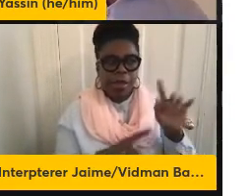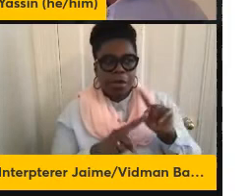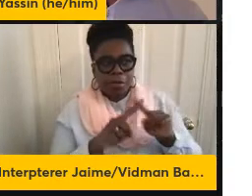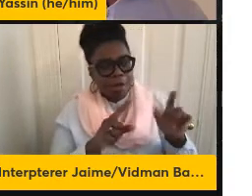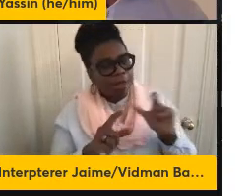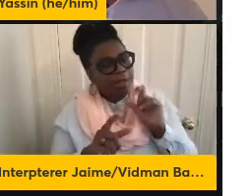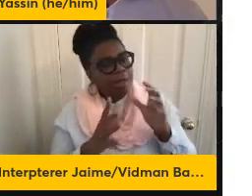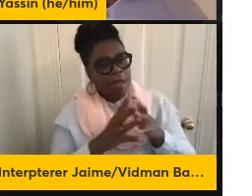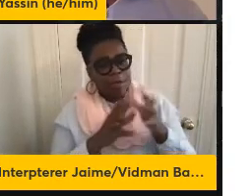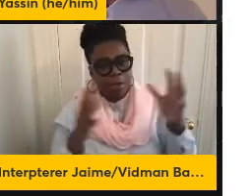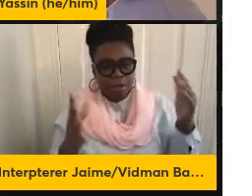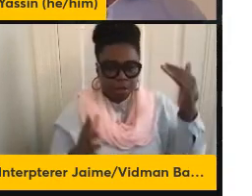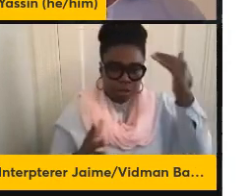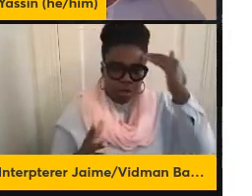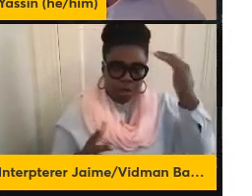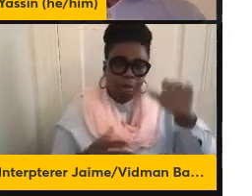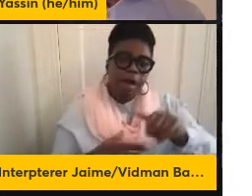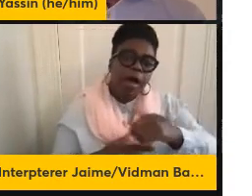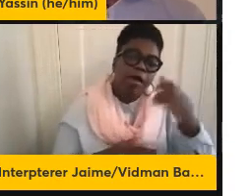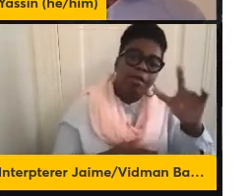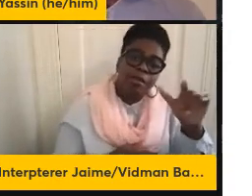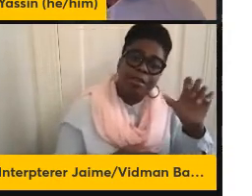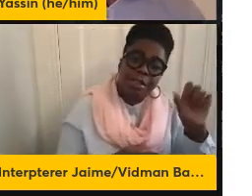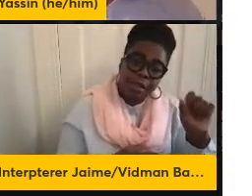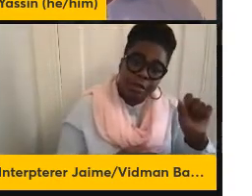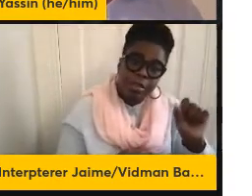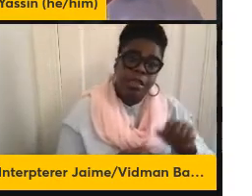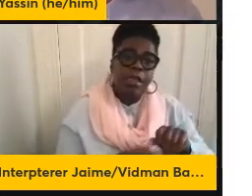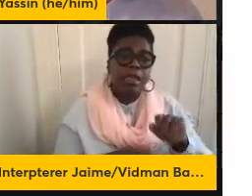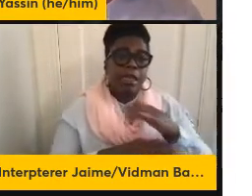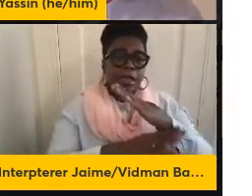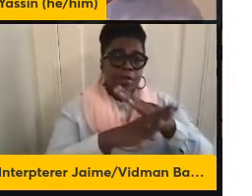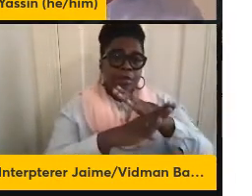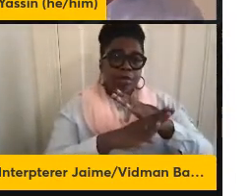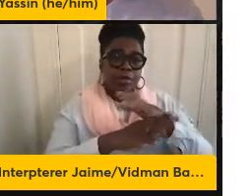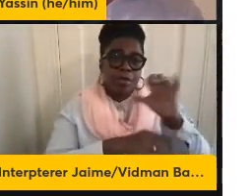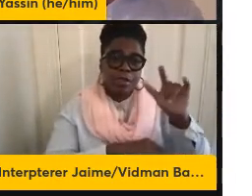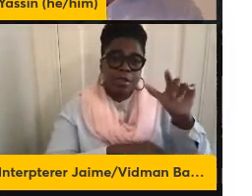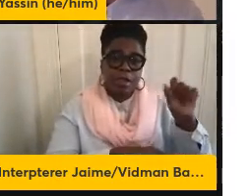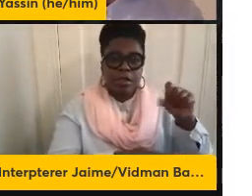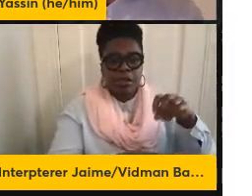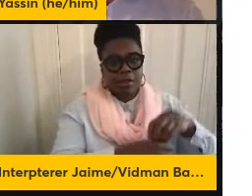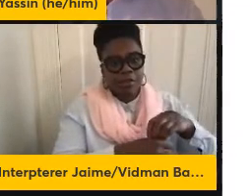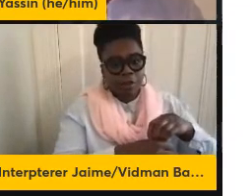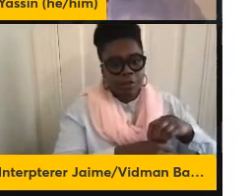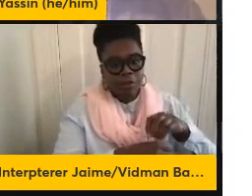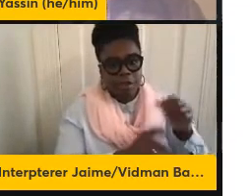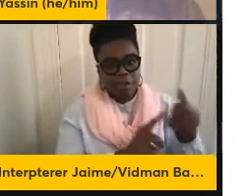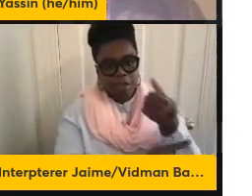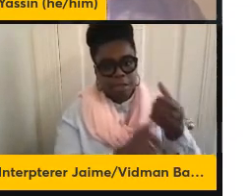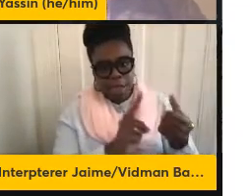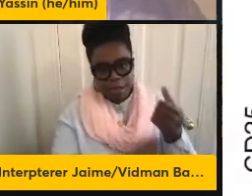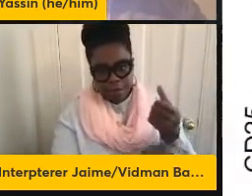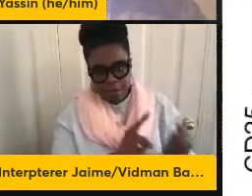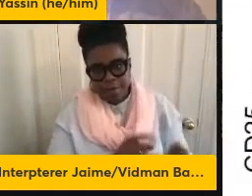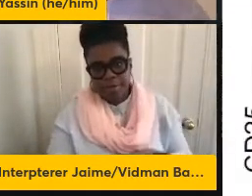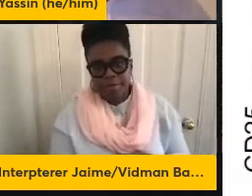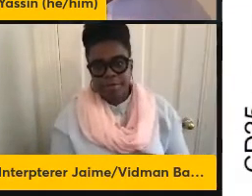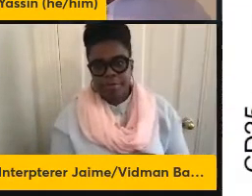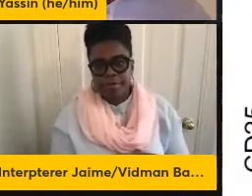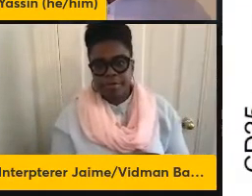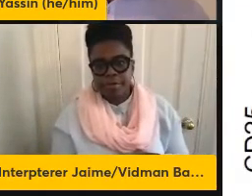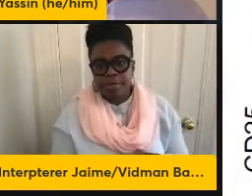the participation of other cells and whether other immune cells are involved in this attack. So although we are a lab that is